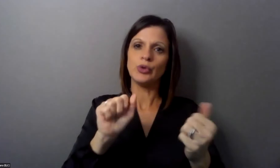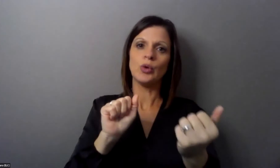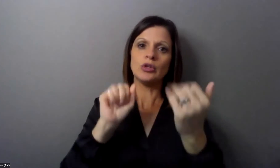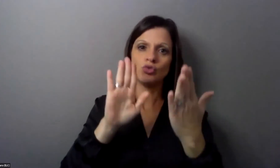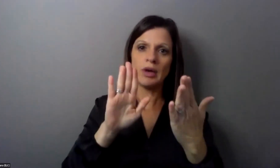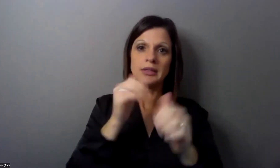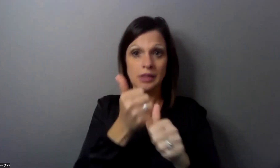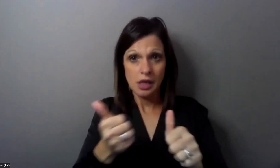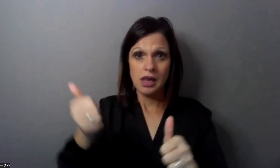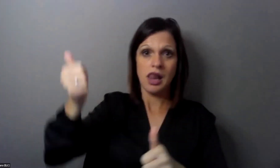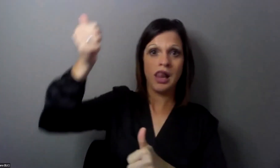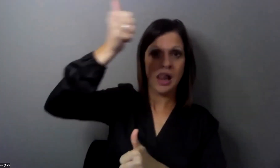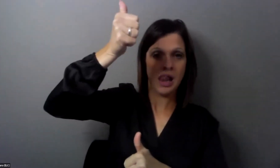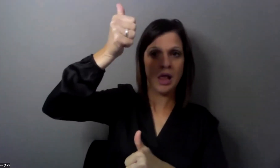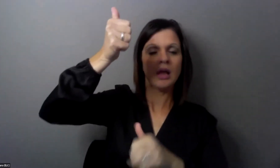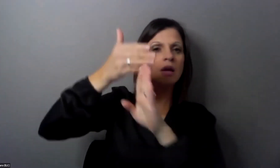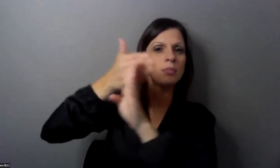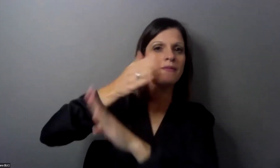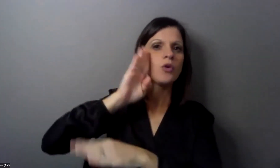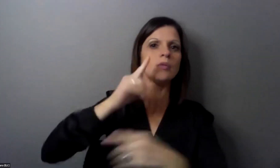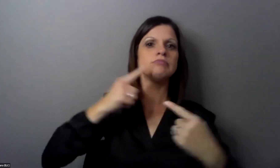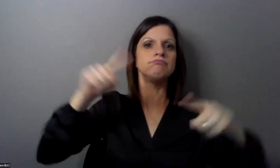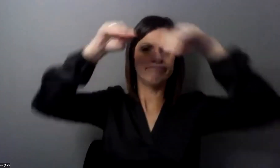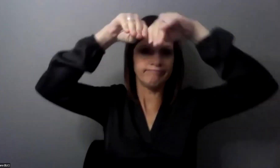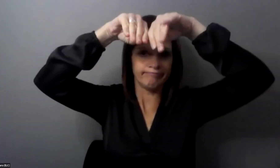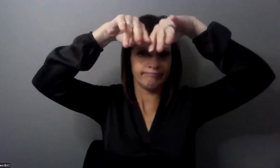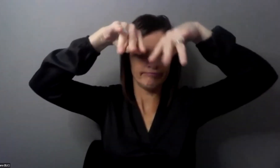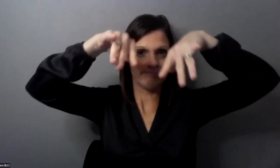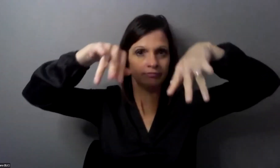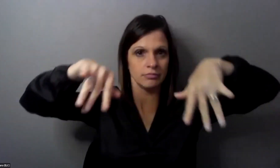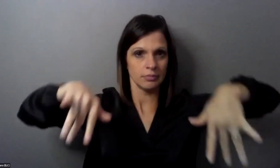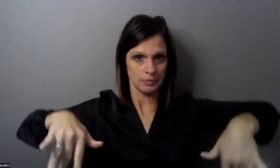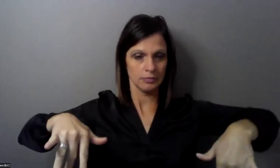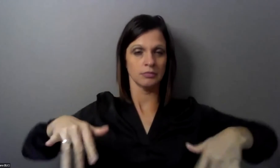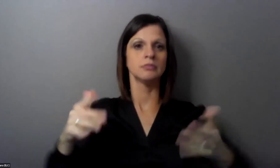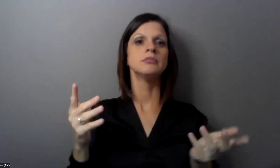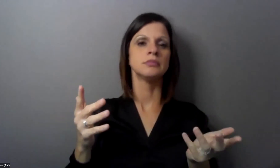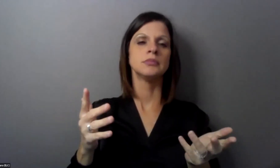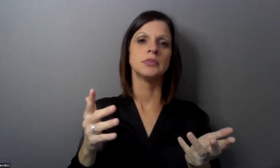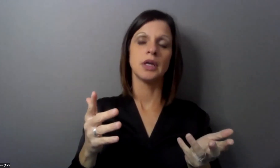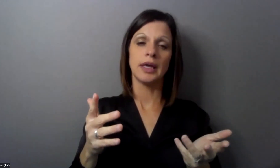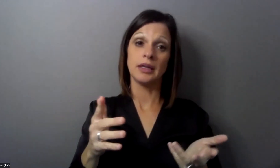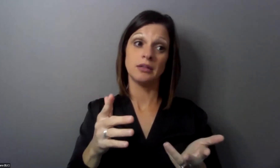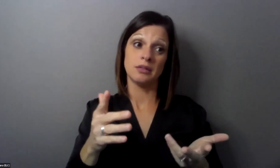, really get people in the treatment that they need.